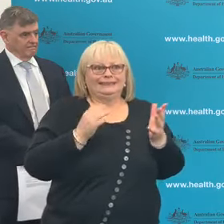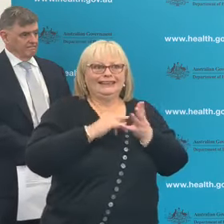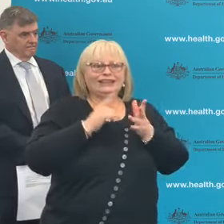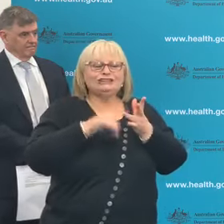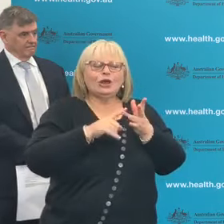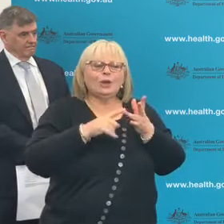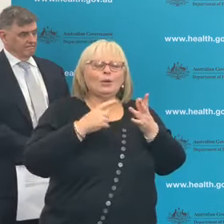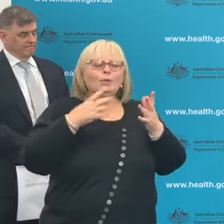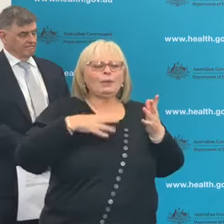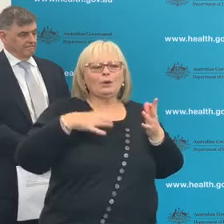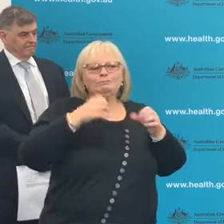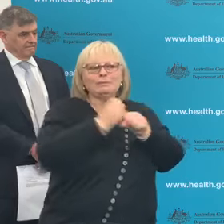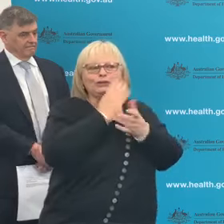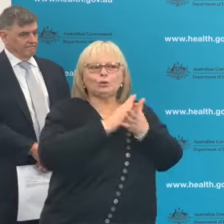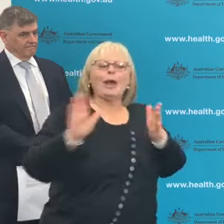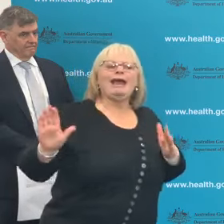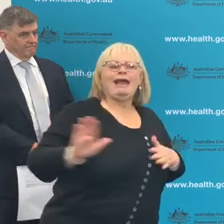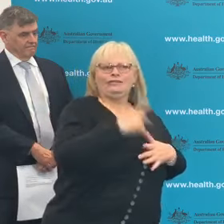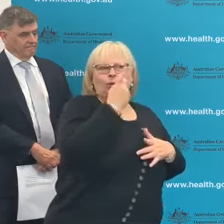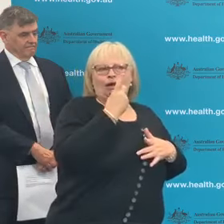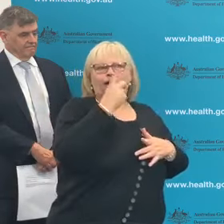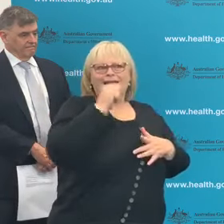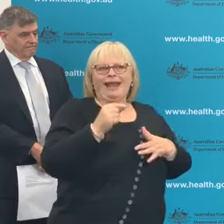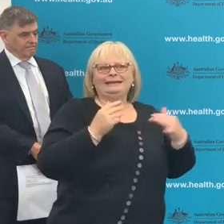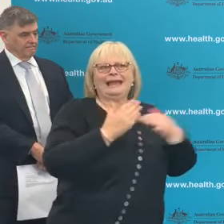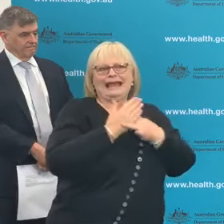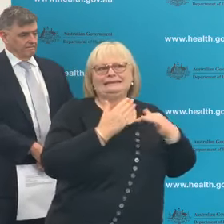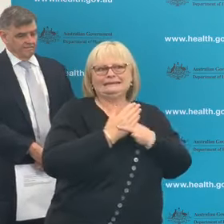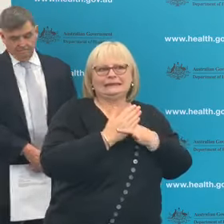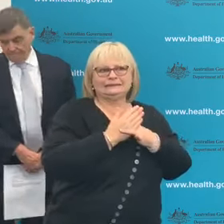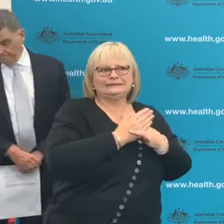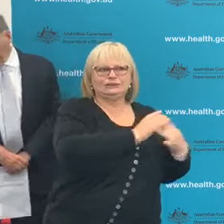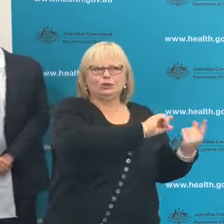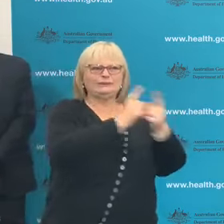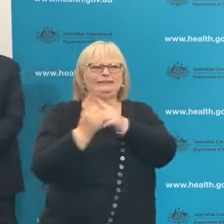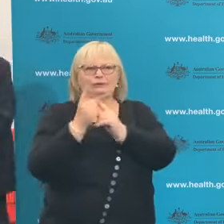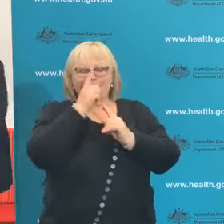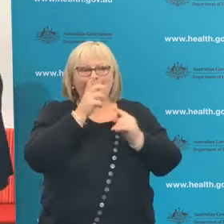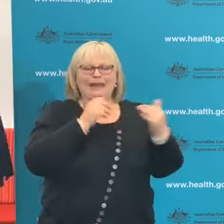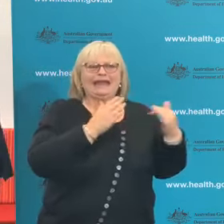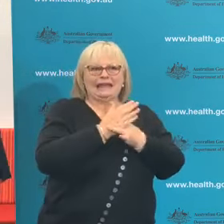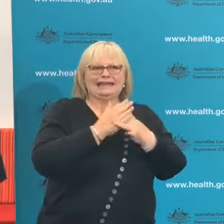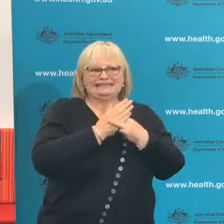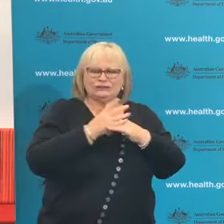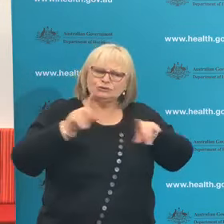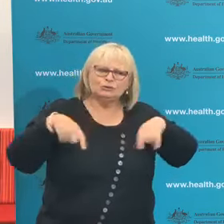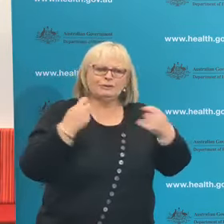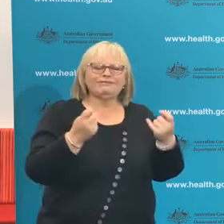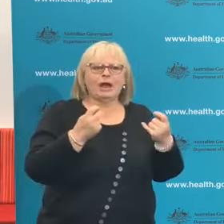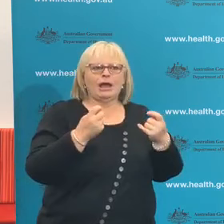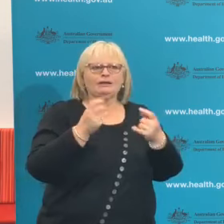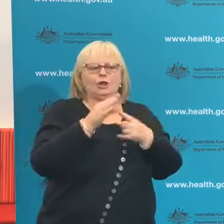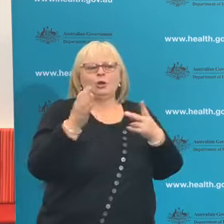diverse range of users out there and provide solutions for as many people as possible